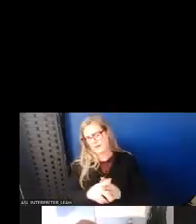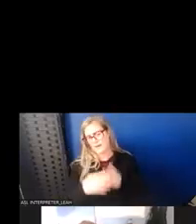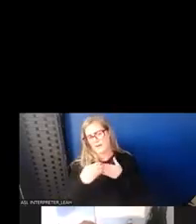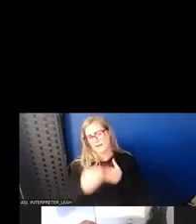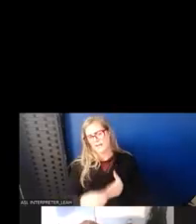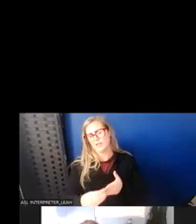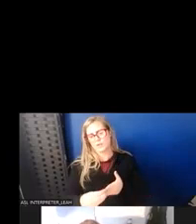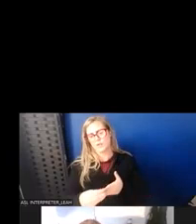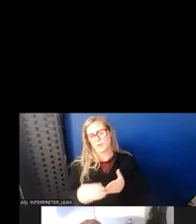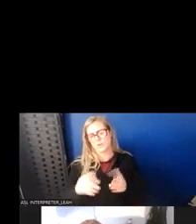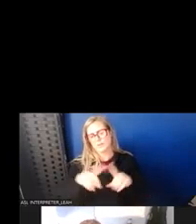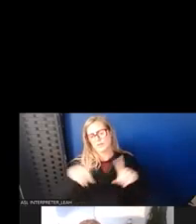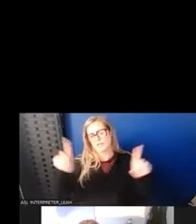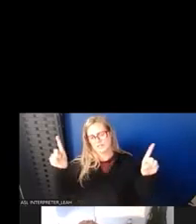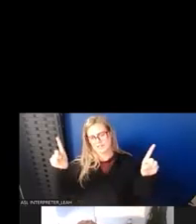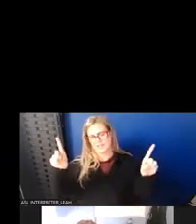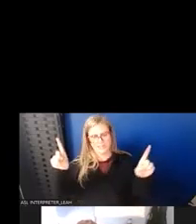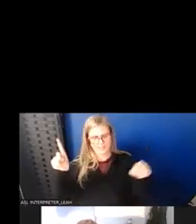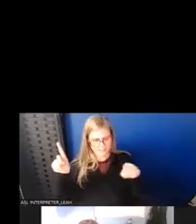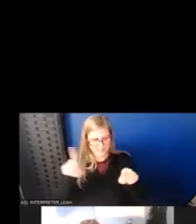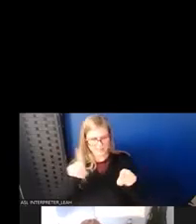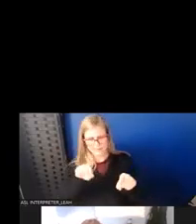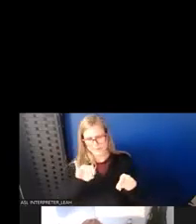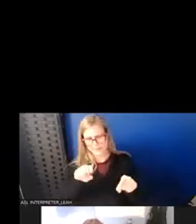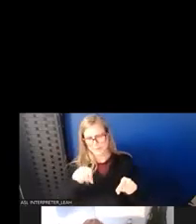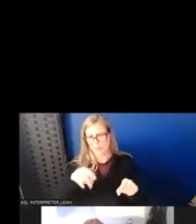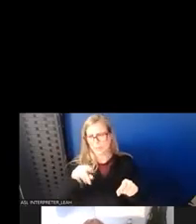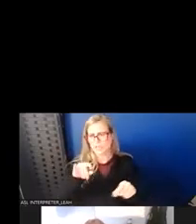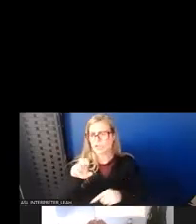We may also have different ways of how we express these